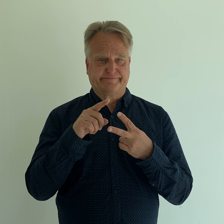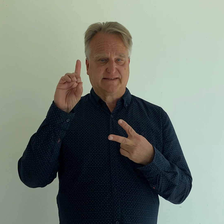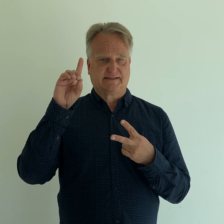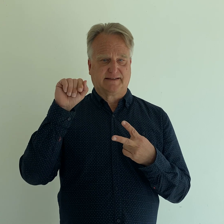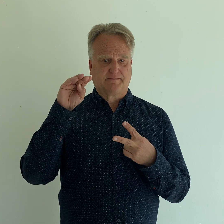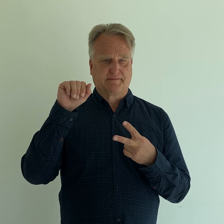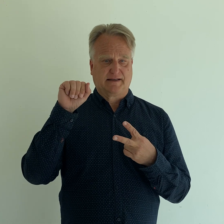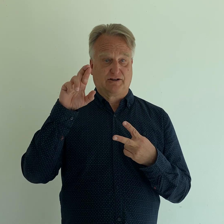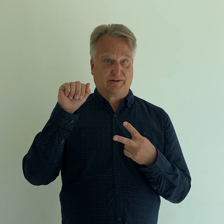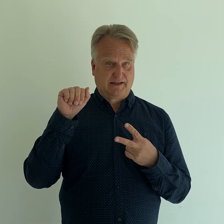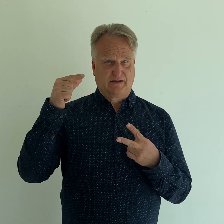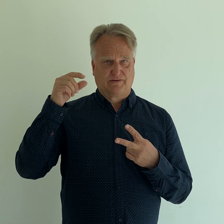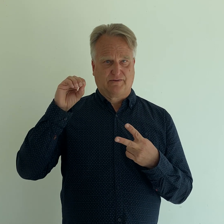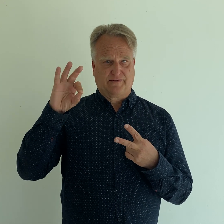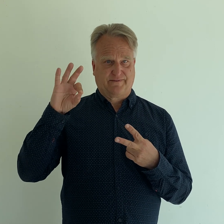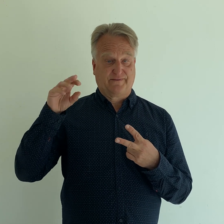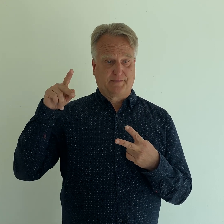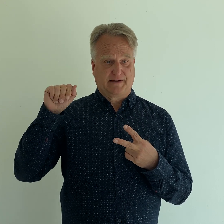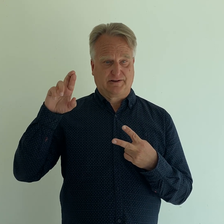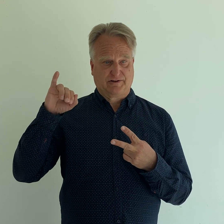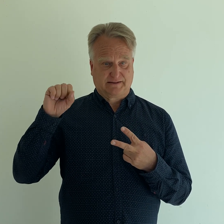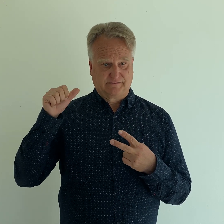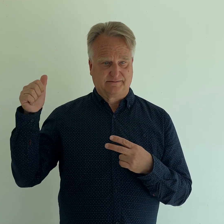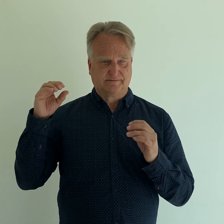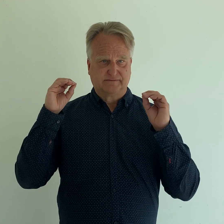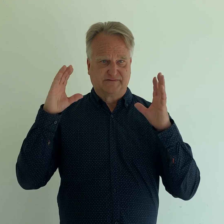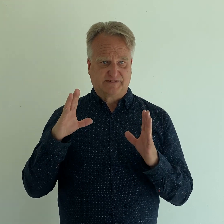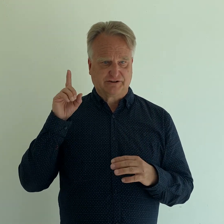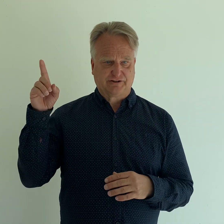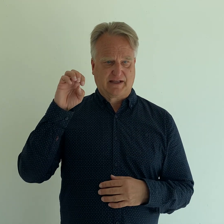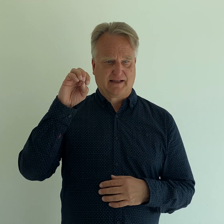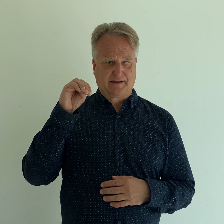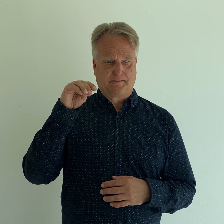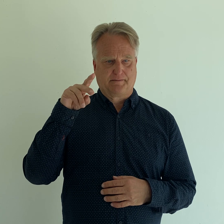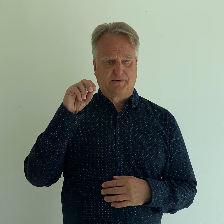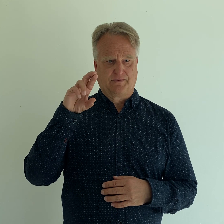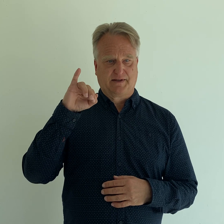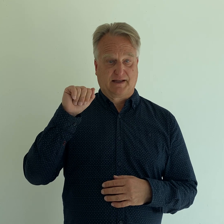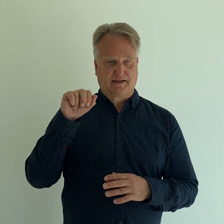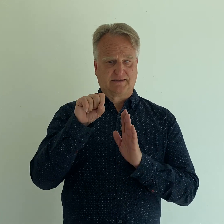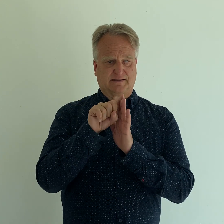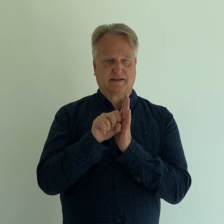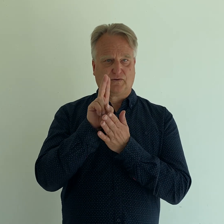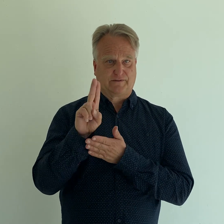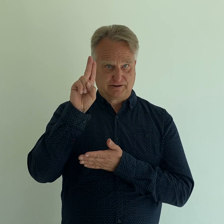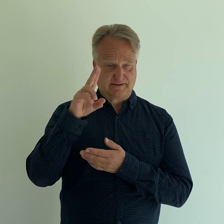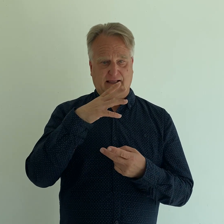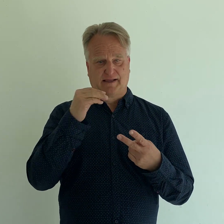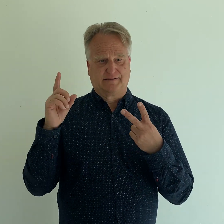Damara Goff Paris of Emporia State University and